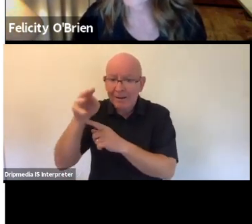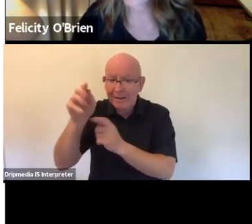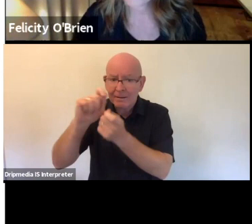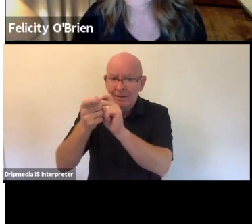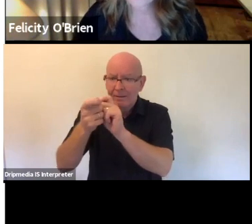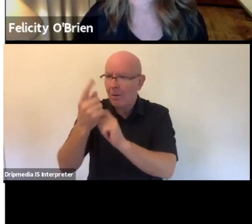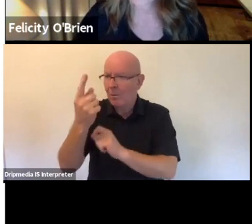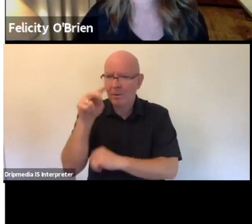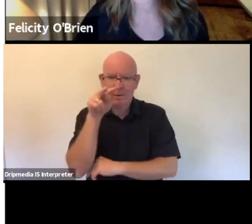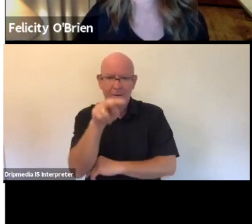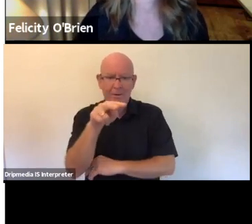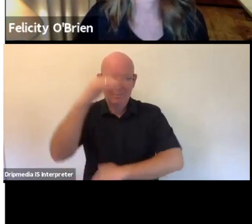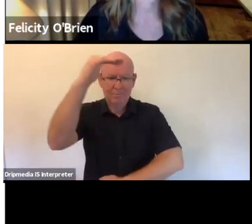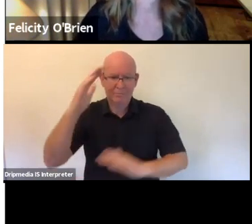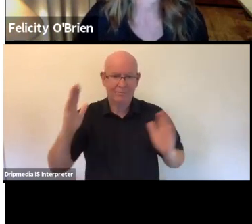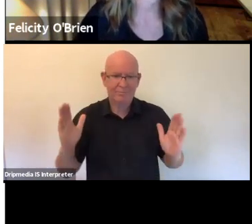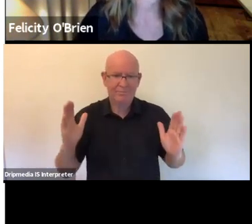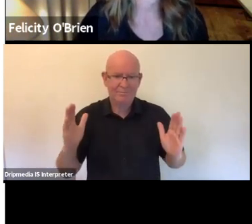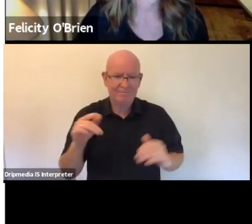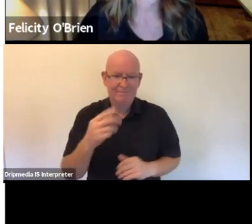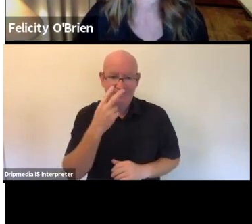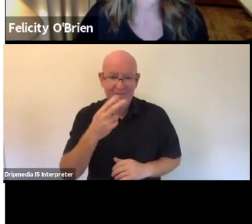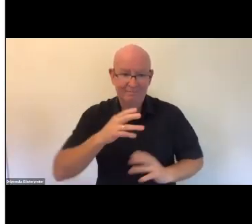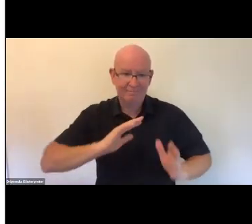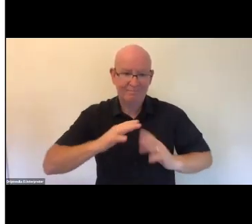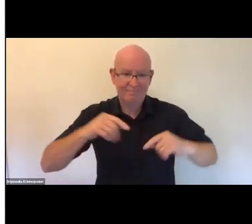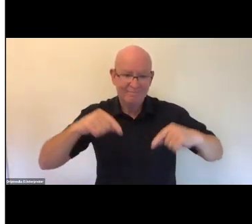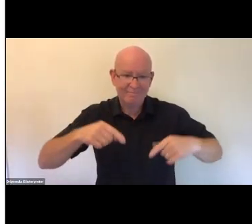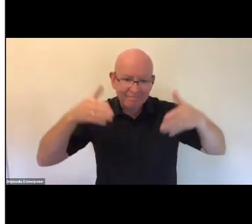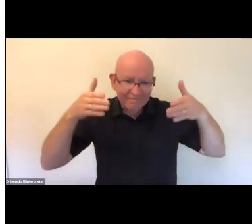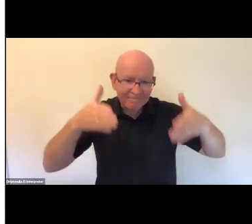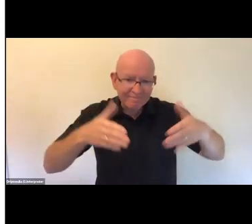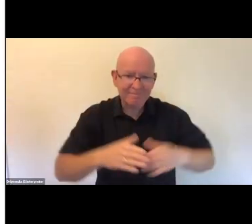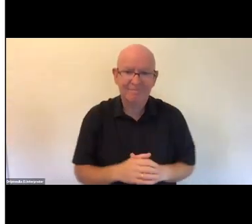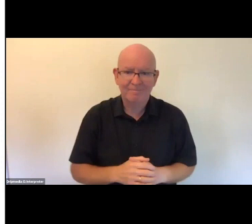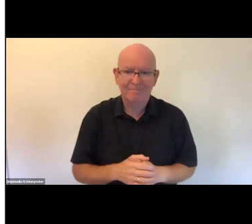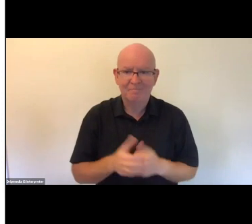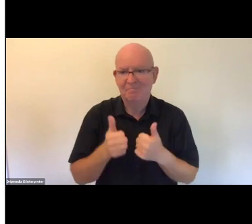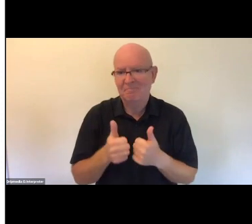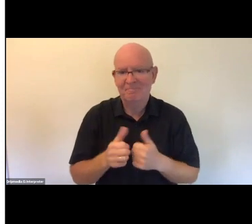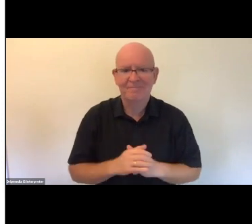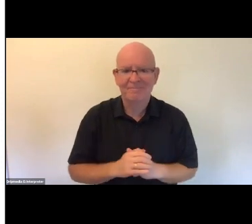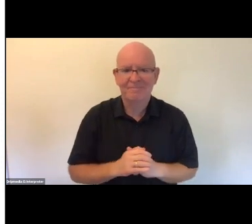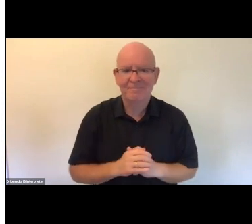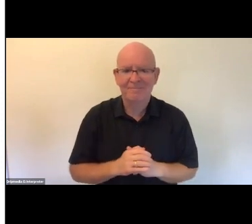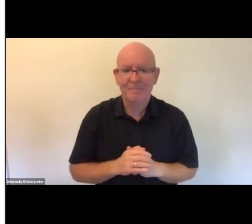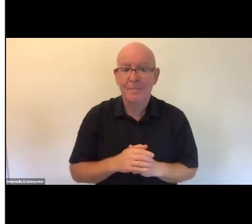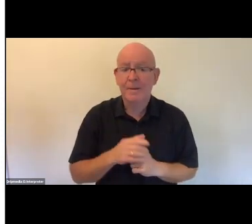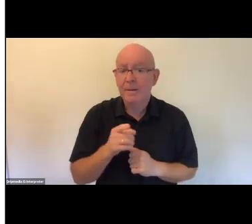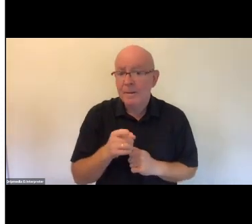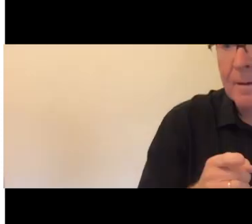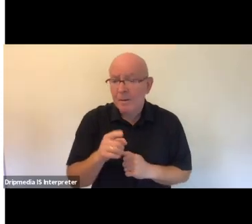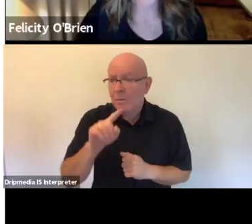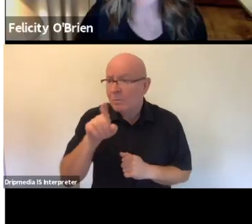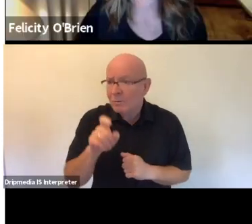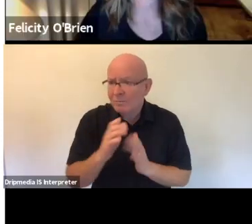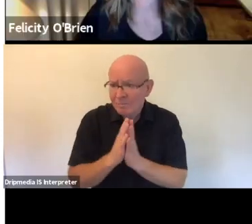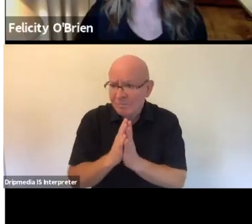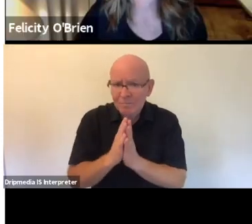if you’re still having troubles.